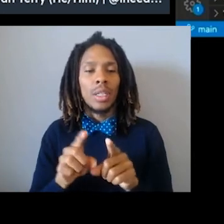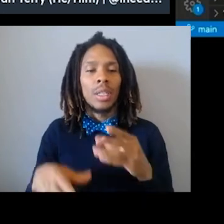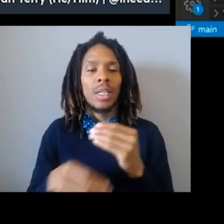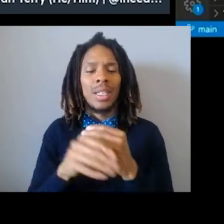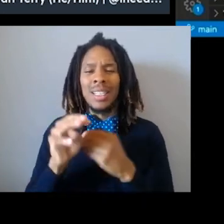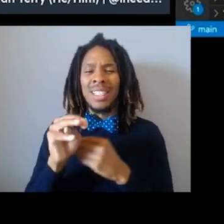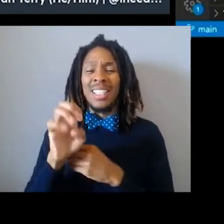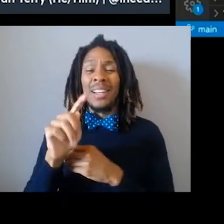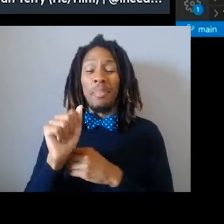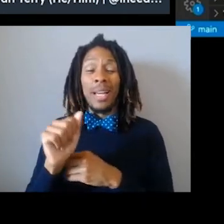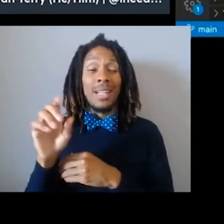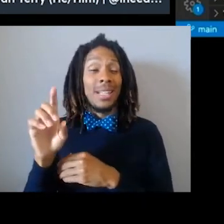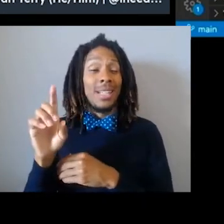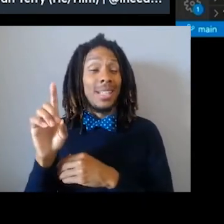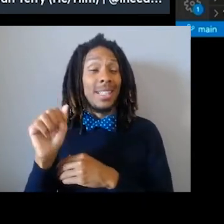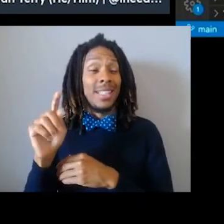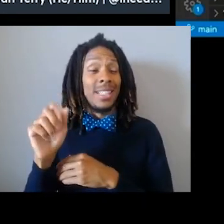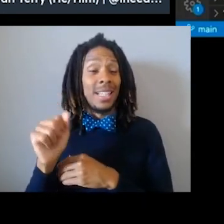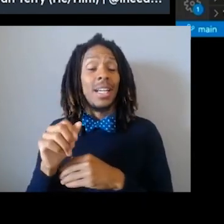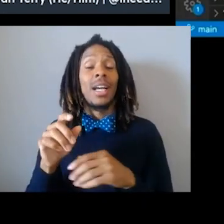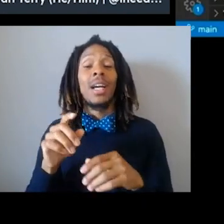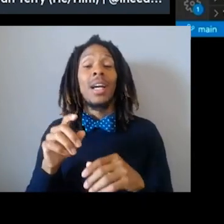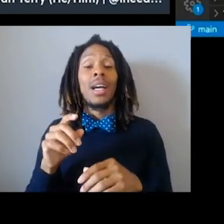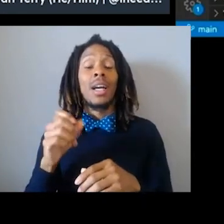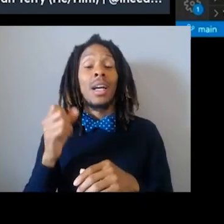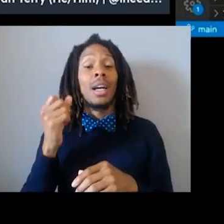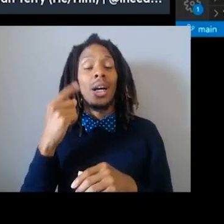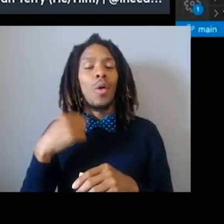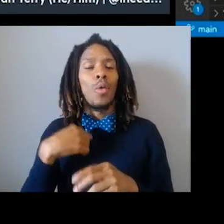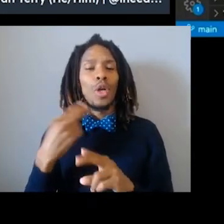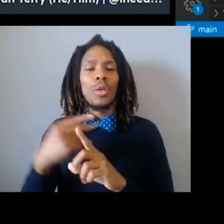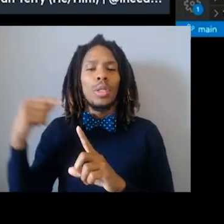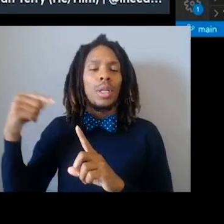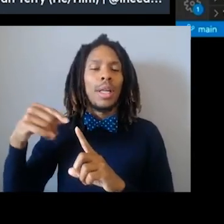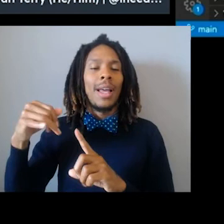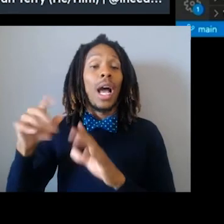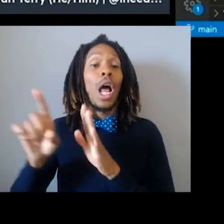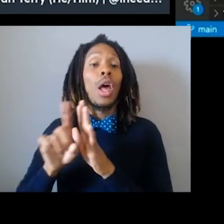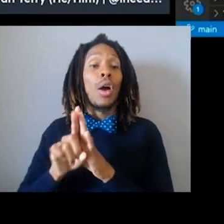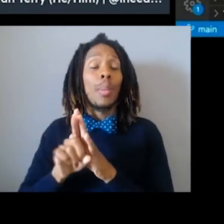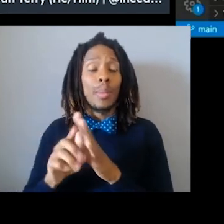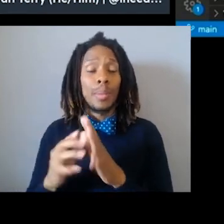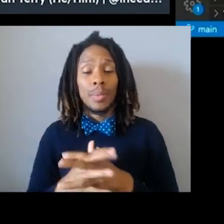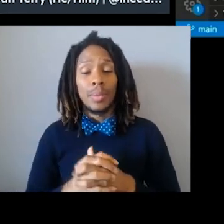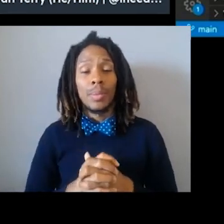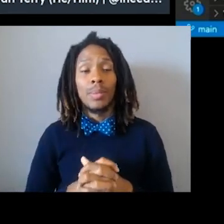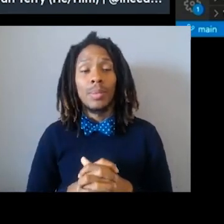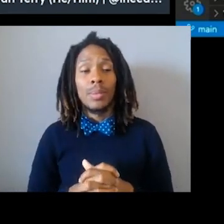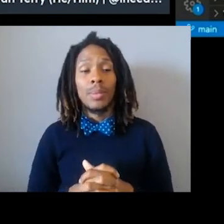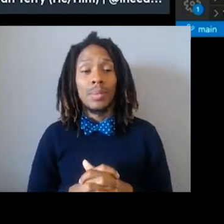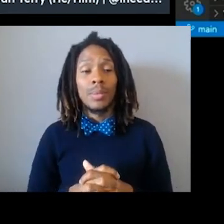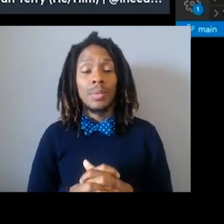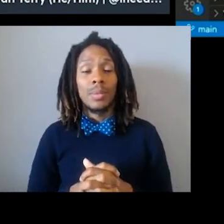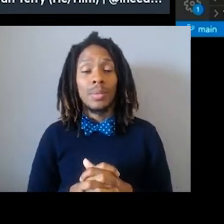But ultimately we're using that alarm. Okay. So this is a role that I'm gonna need.